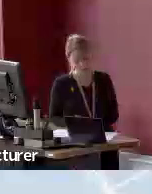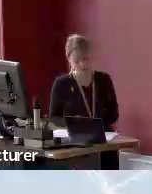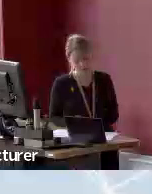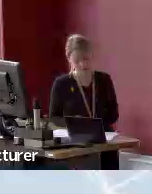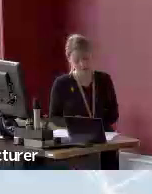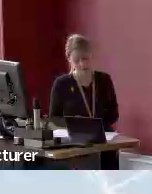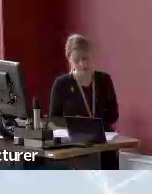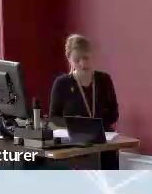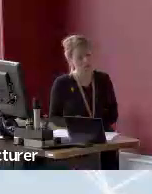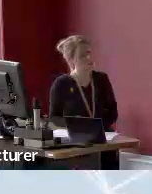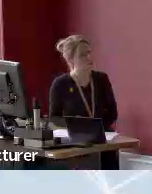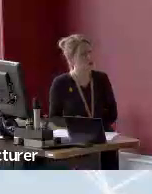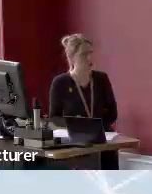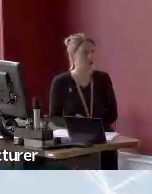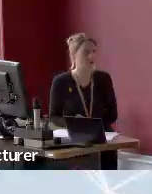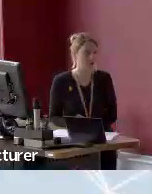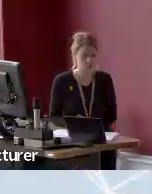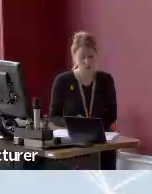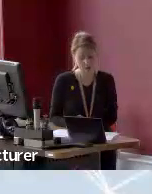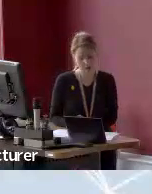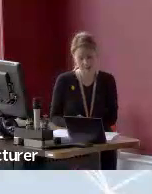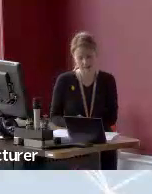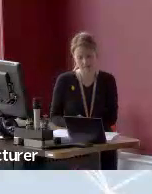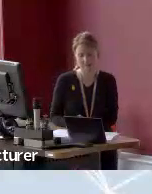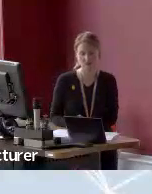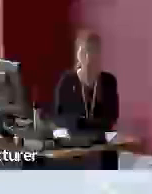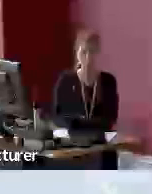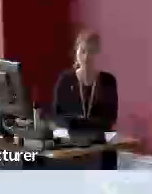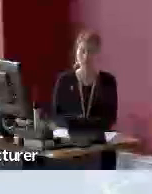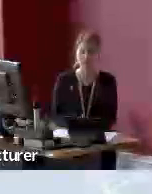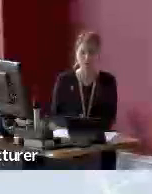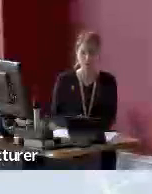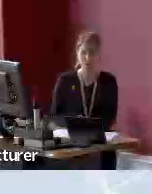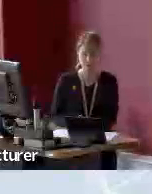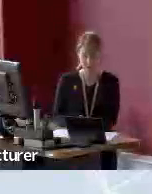wanted to discuss as a group what changes people wanted to see to make Scotland a more inclusive